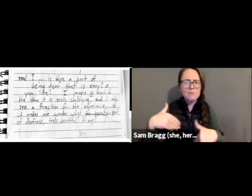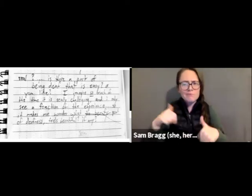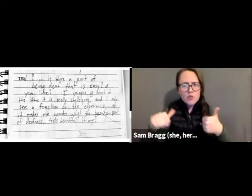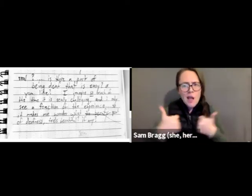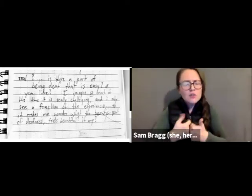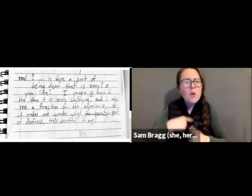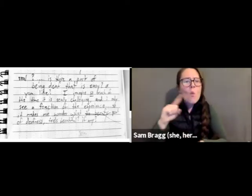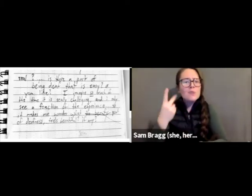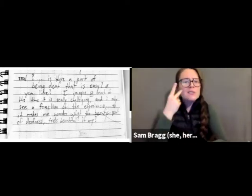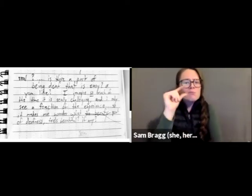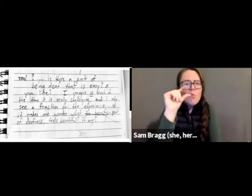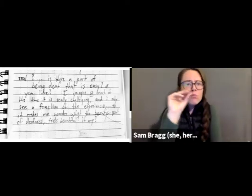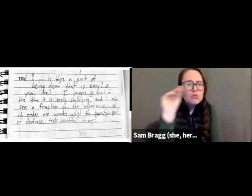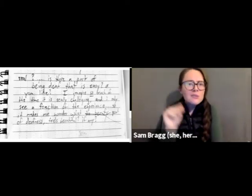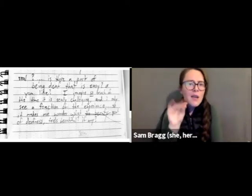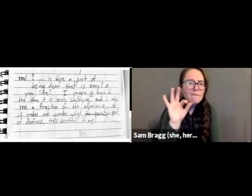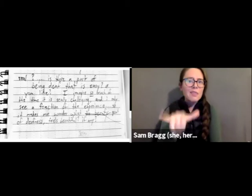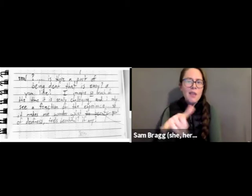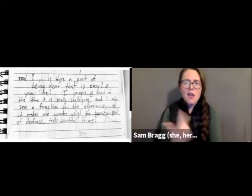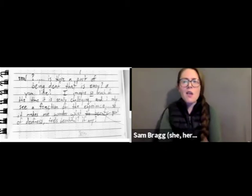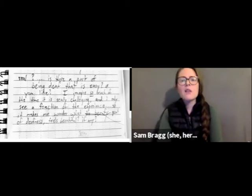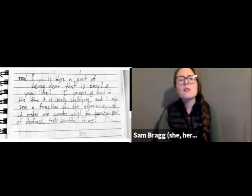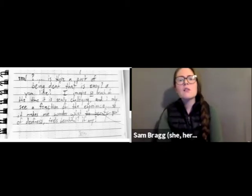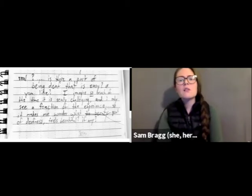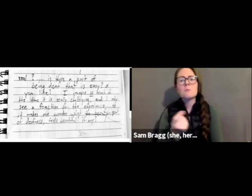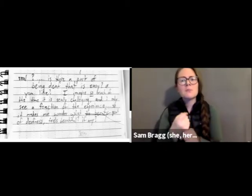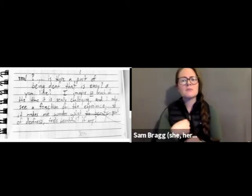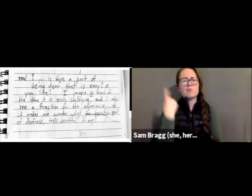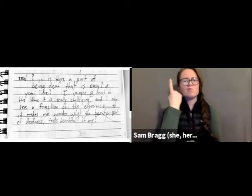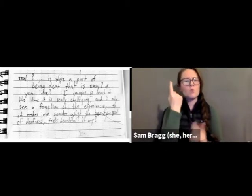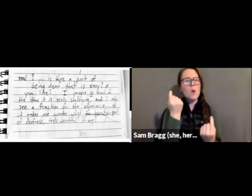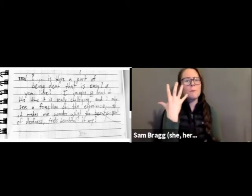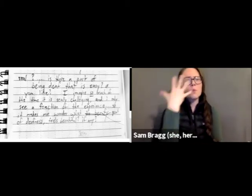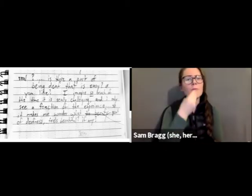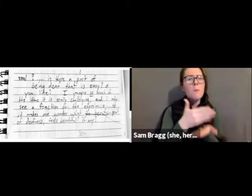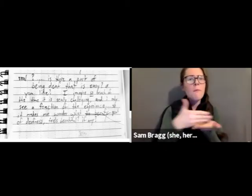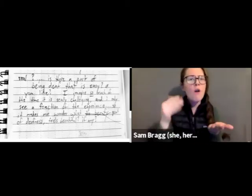me they imagined that so much of the time they only see a small fraction of that experience and